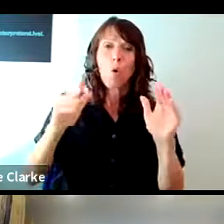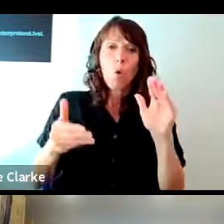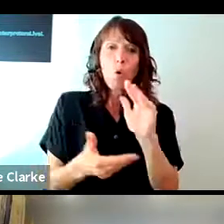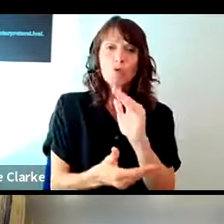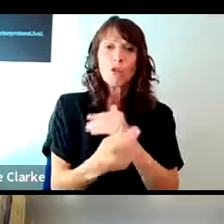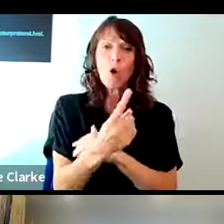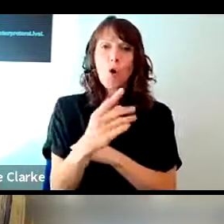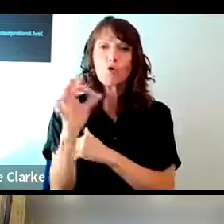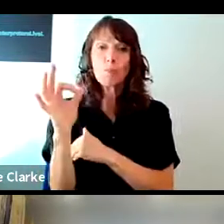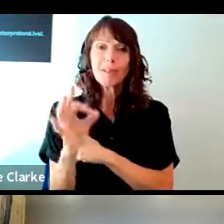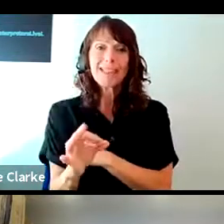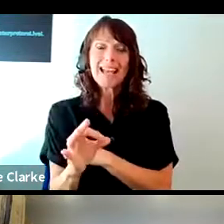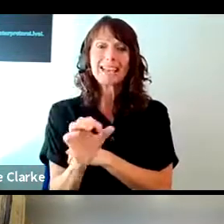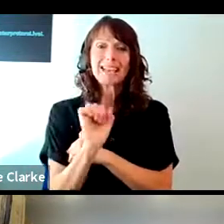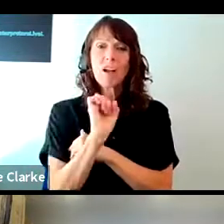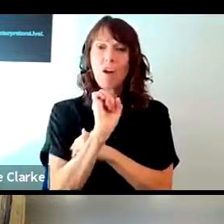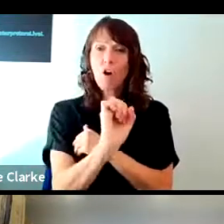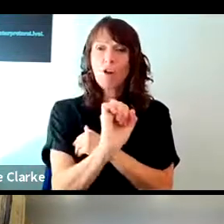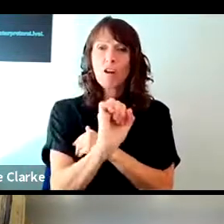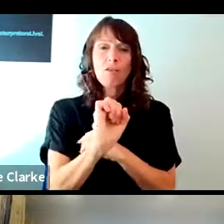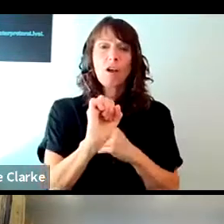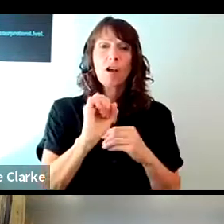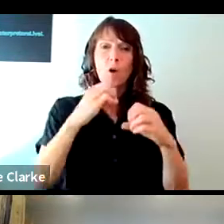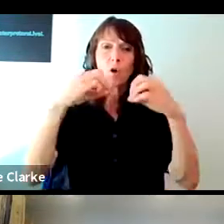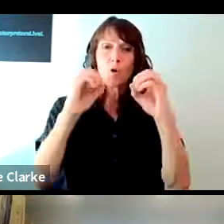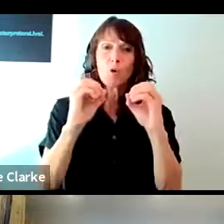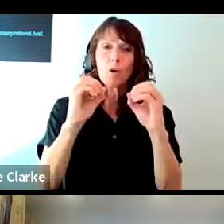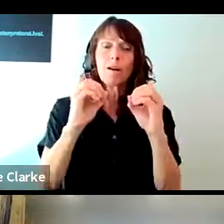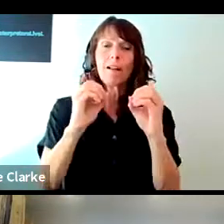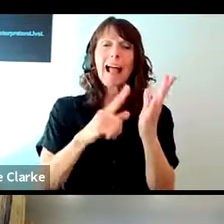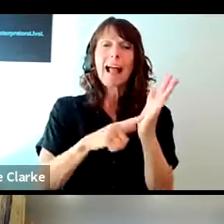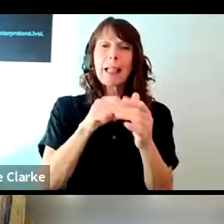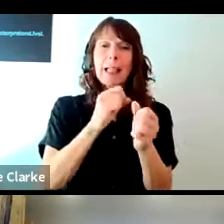in their Google lighthouse score. They've already got the infrastructure to do this. They just need